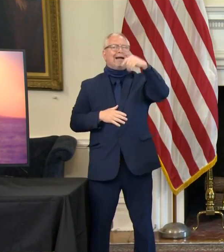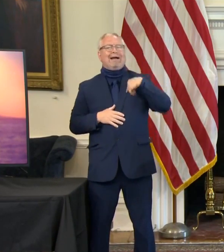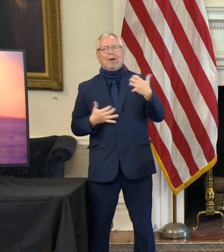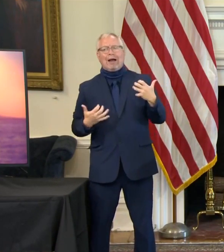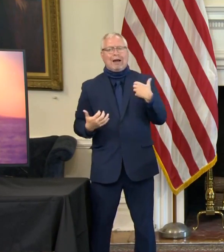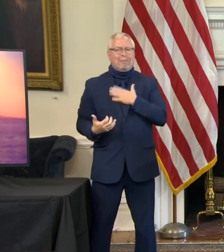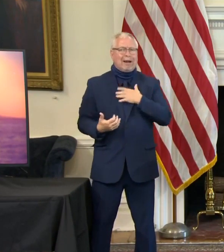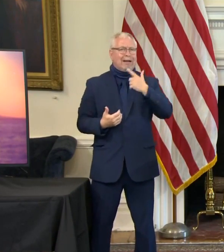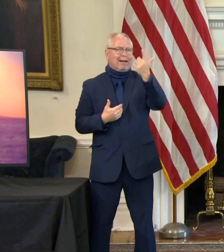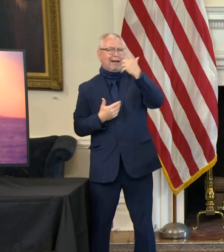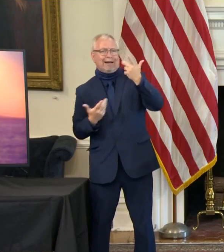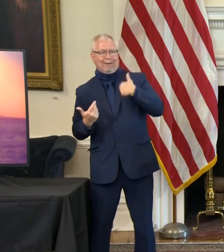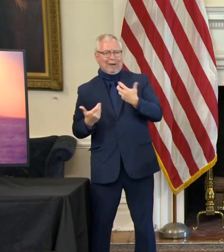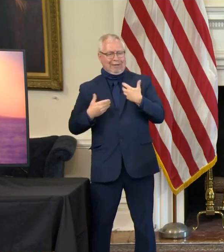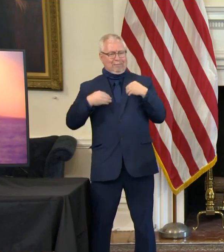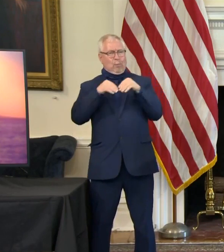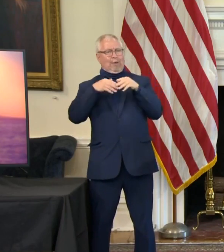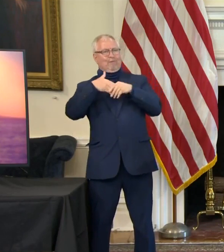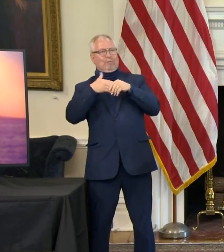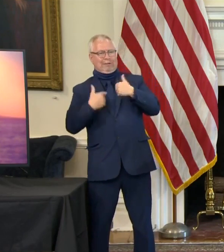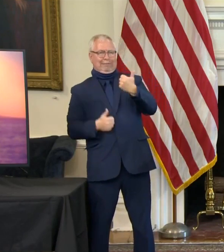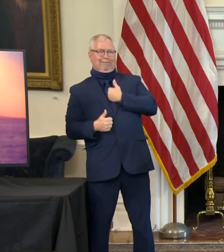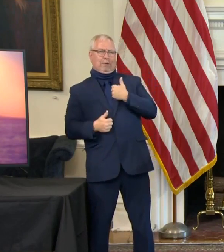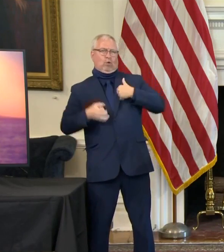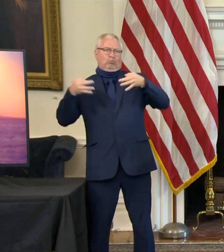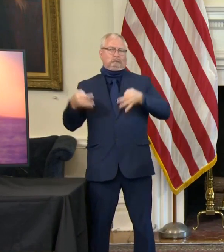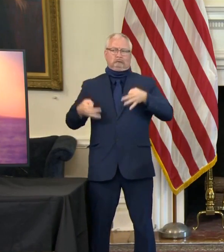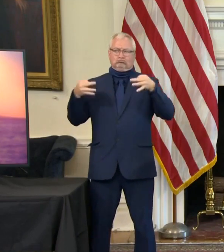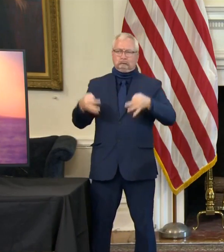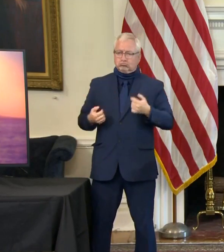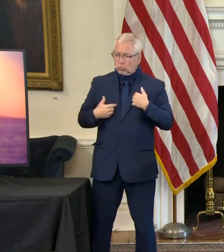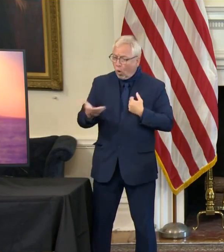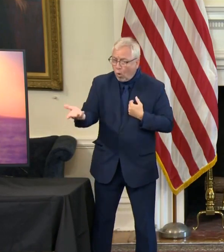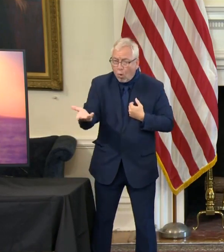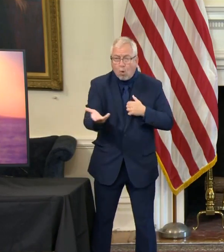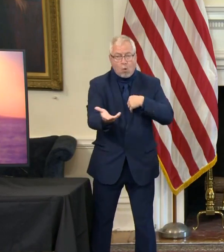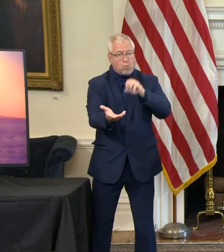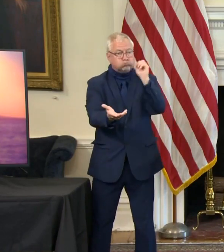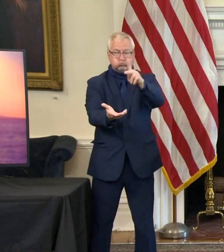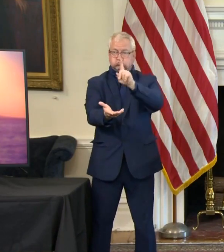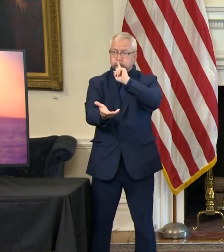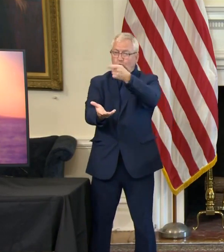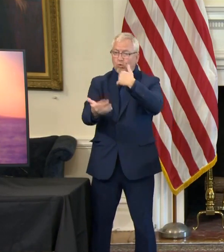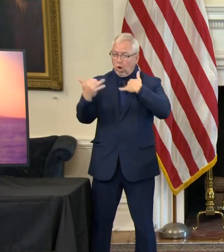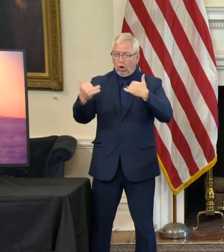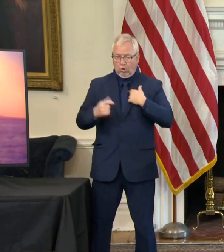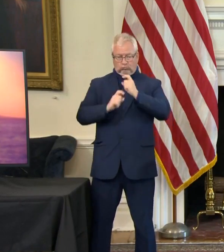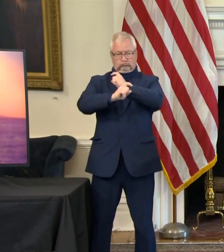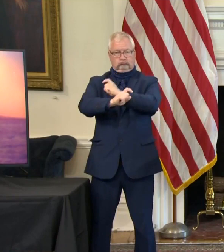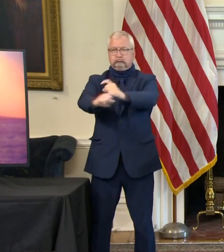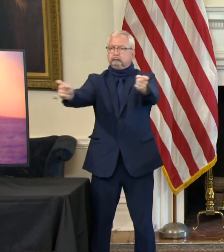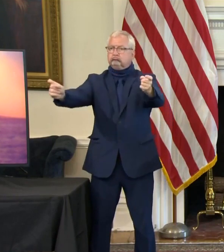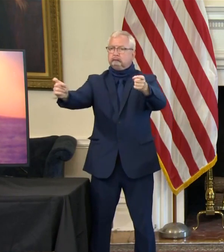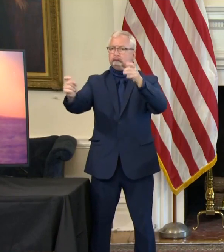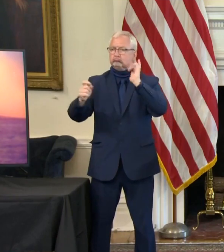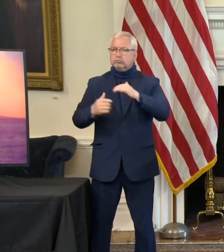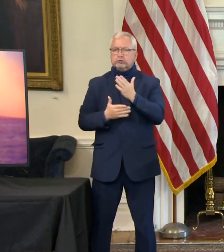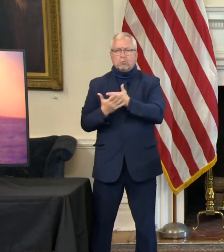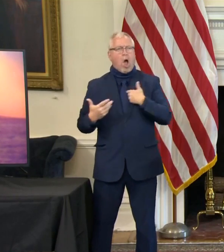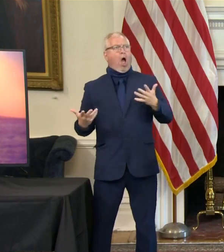COUNTY LEADERS BEG FOR AND REQUESTED THAT FLEXIBILITY IN THE DECISION-MAKING ABILITY ON THEIR INDIVIDUAL COUNTIES, WHICH WE GAVE THEM.